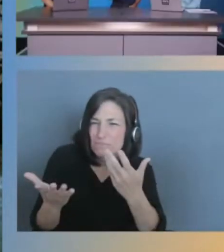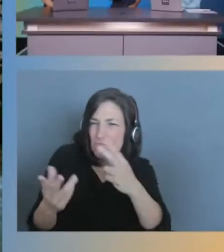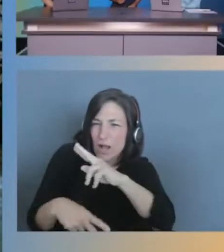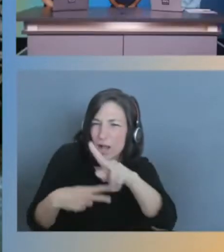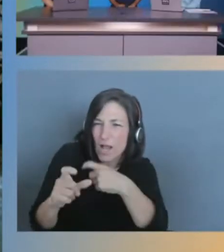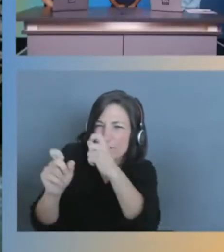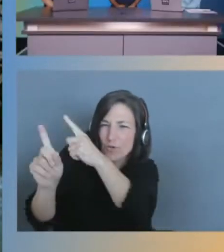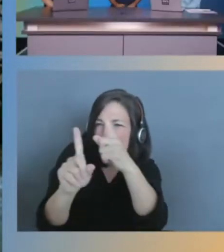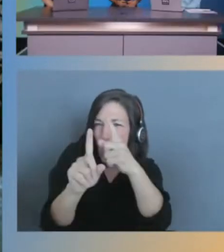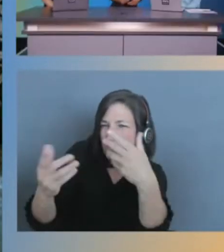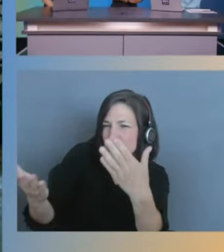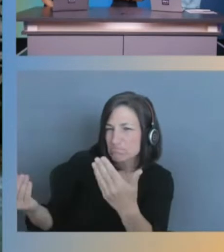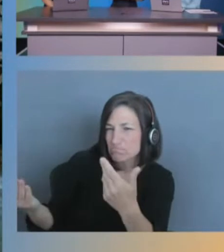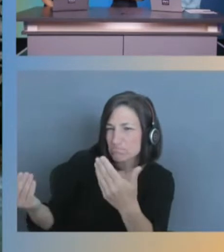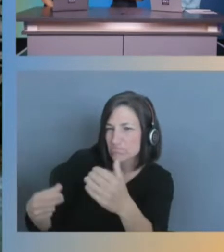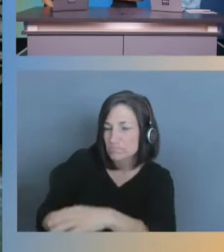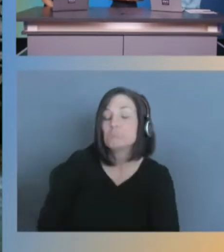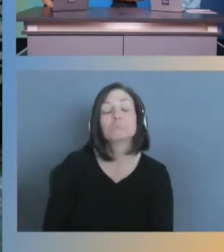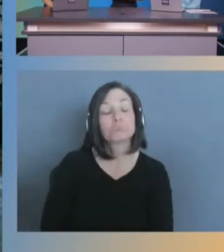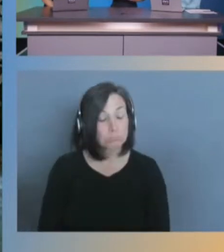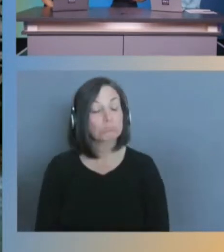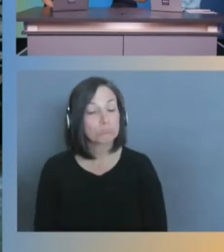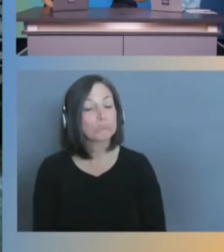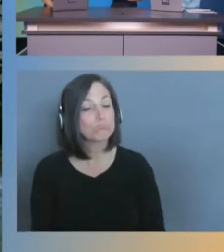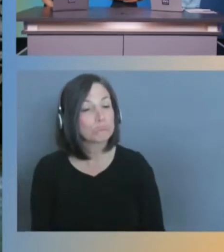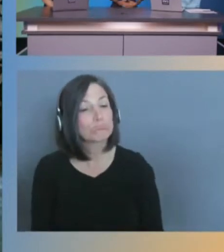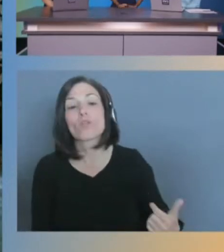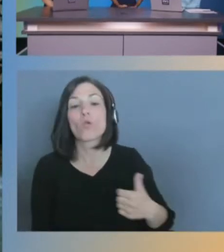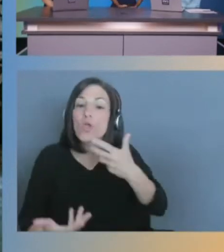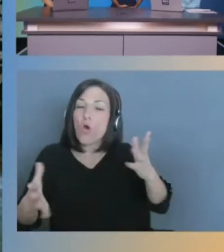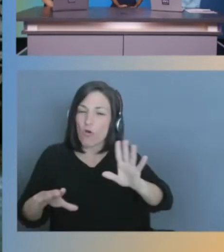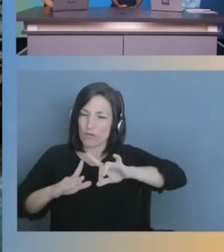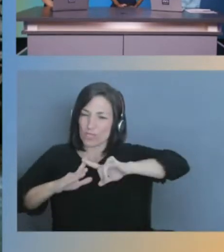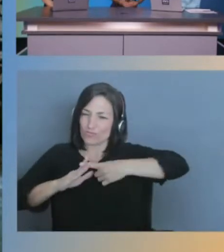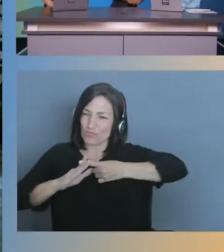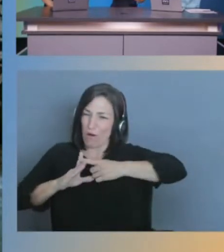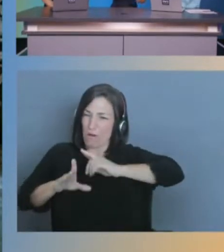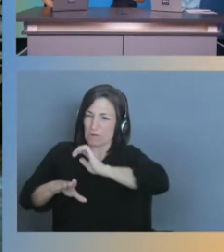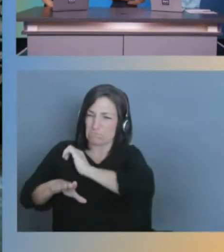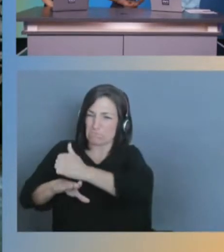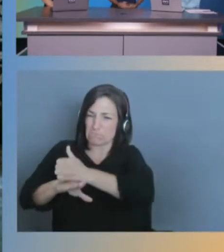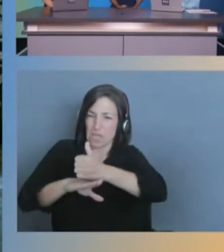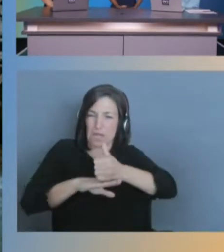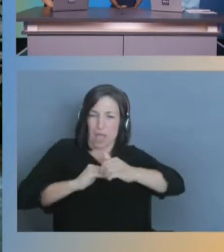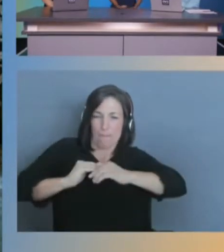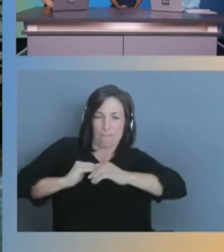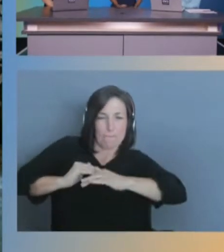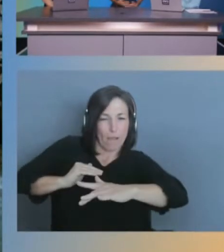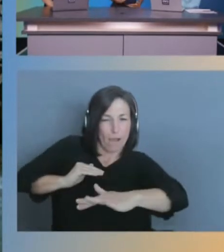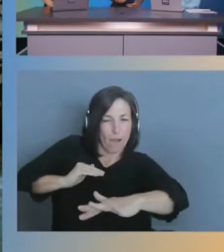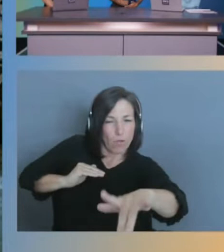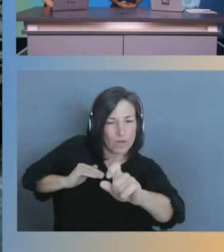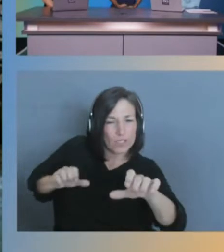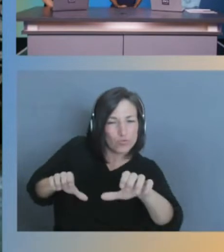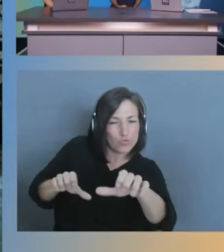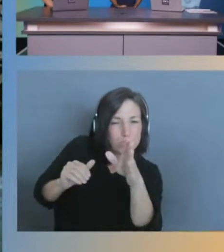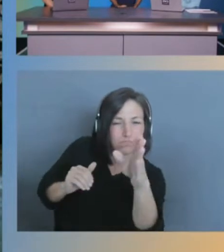We have already started laying the groundwork, as soon as we started with the Climate Pledge in 2019,